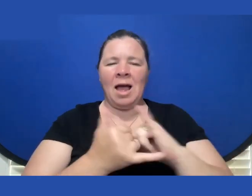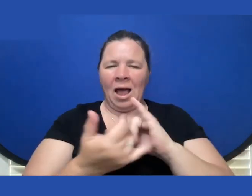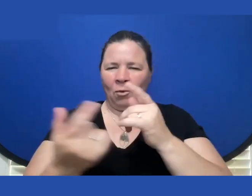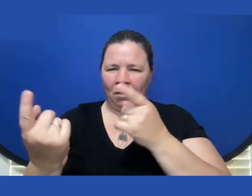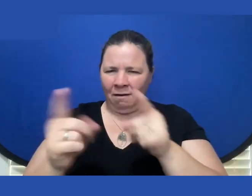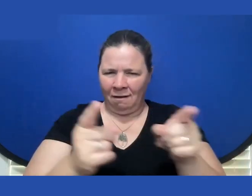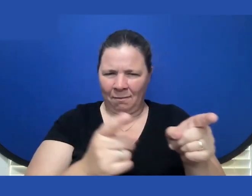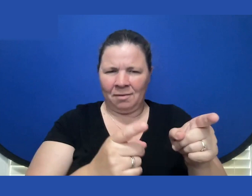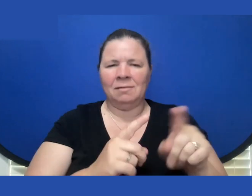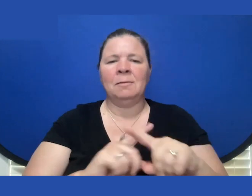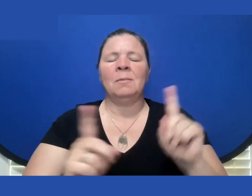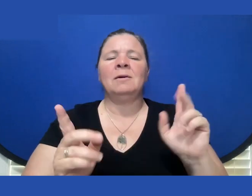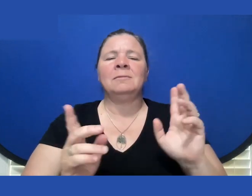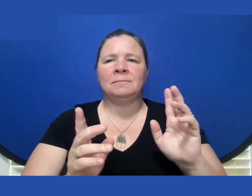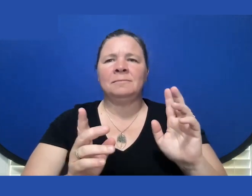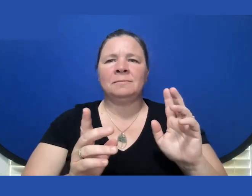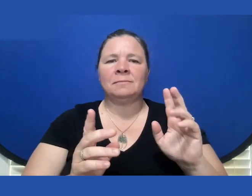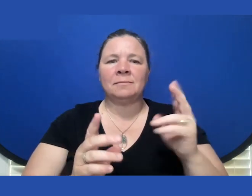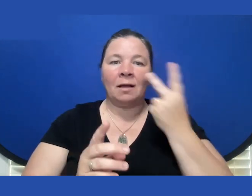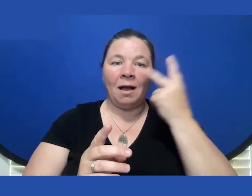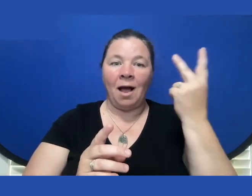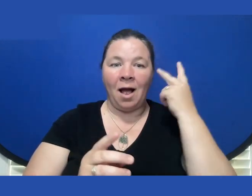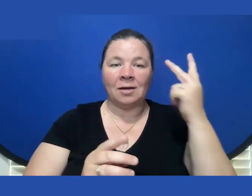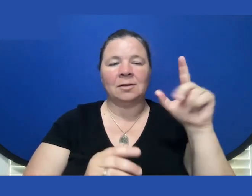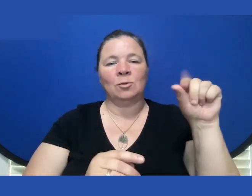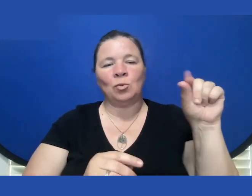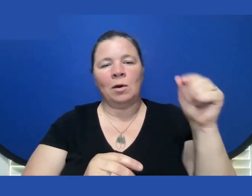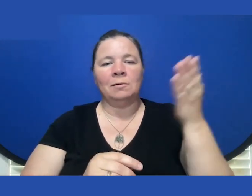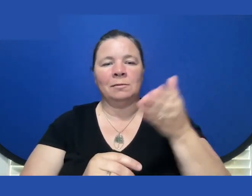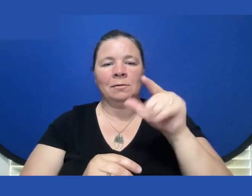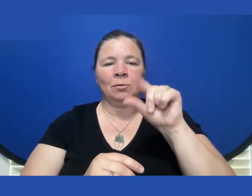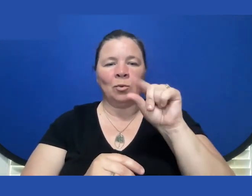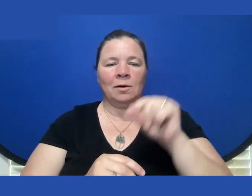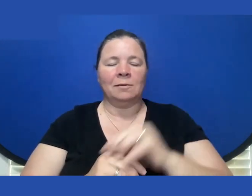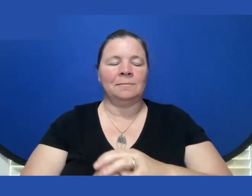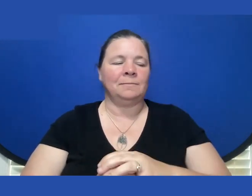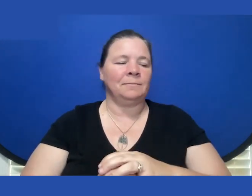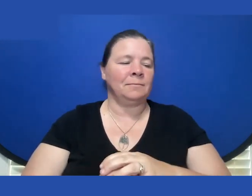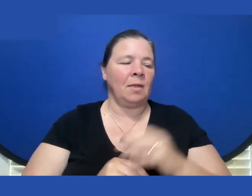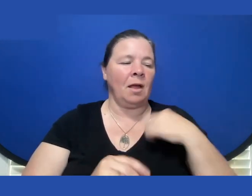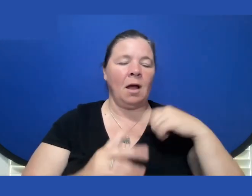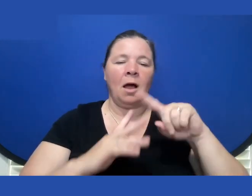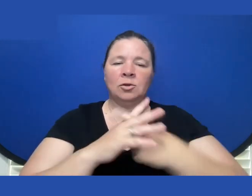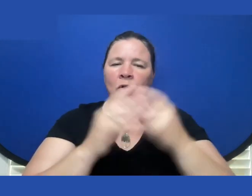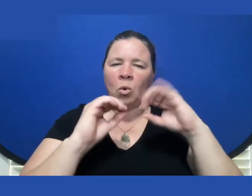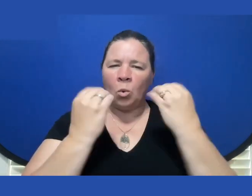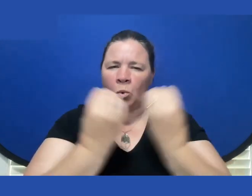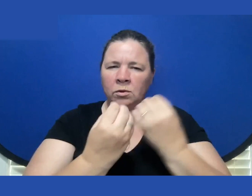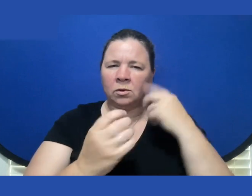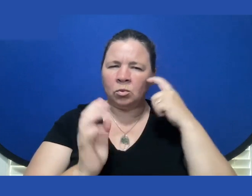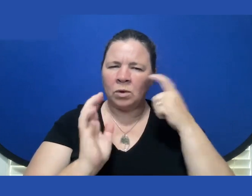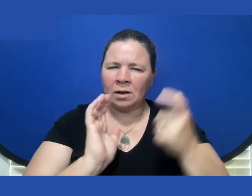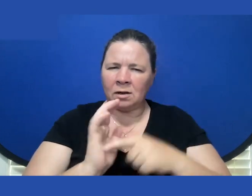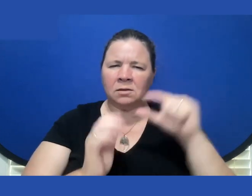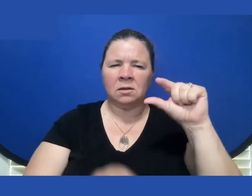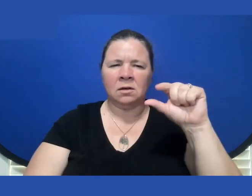And, you know, hindsight's 20/20. And so, I started the organization recognizing the gap for folks with disabilities